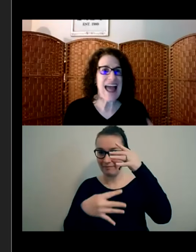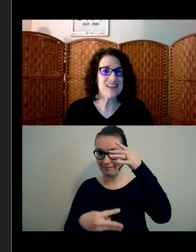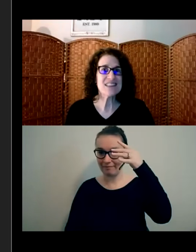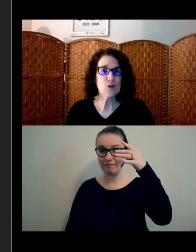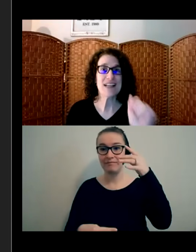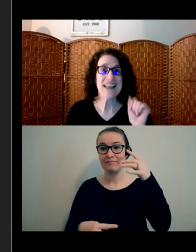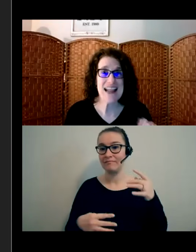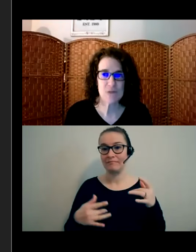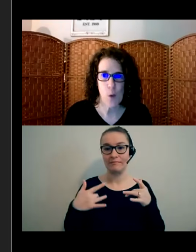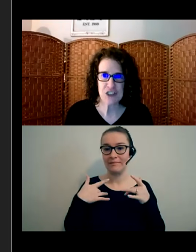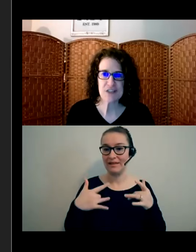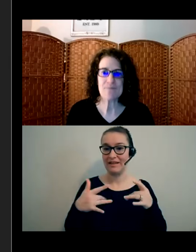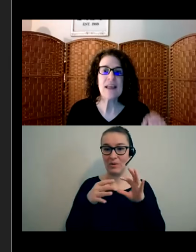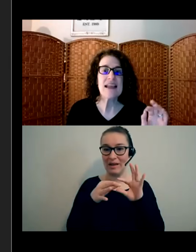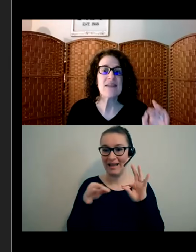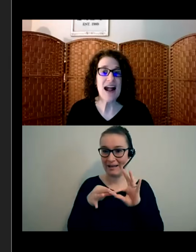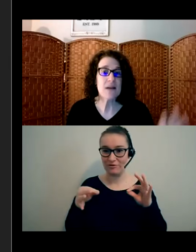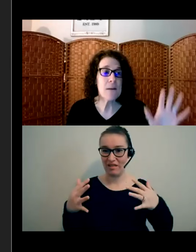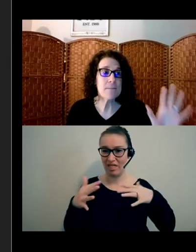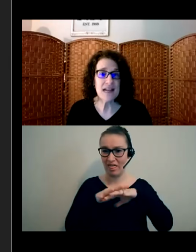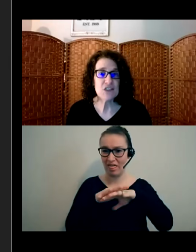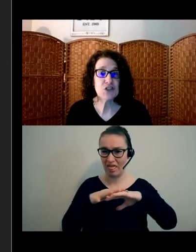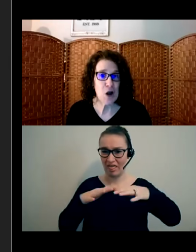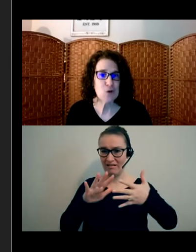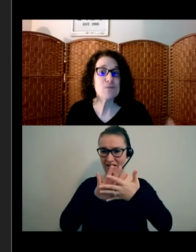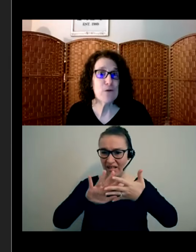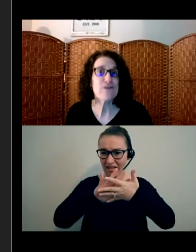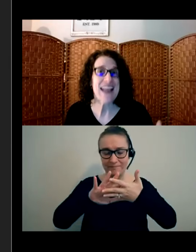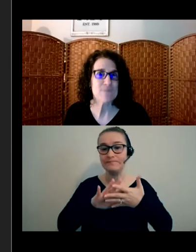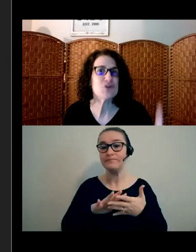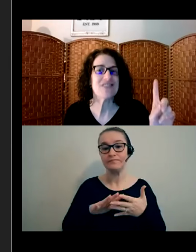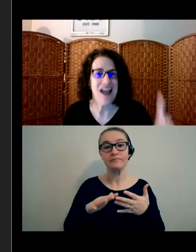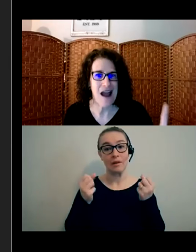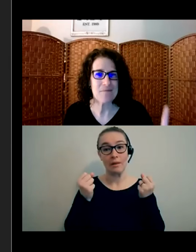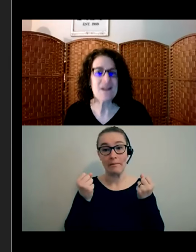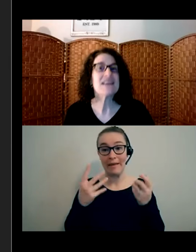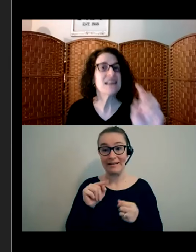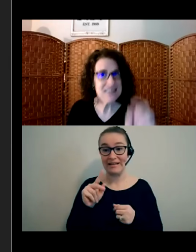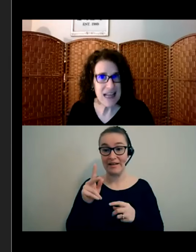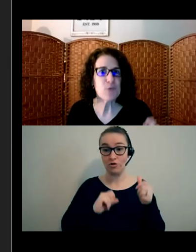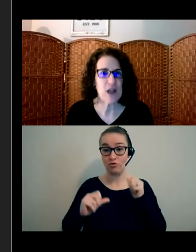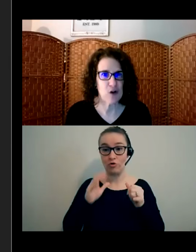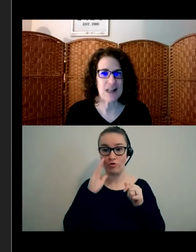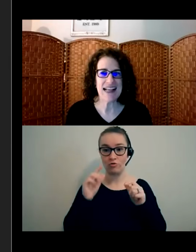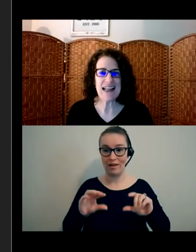And this goes to Cam's question. In fact, many shows move the captions up temporarily,